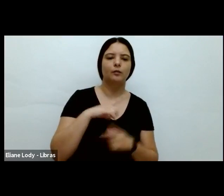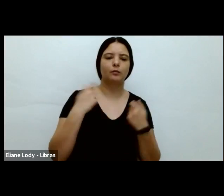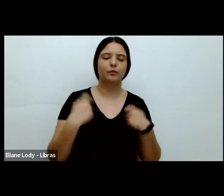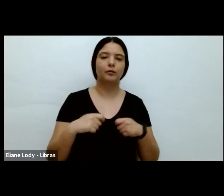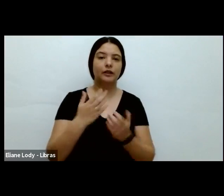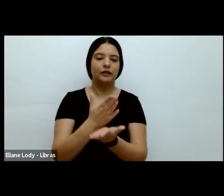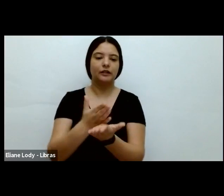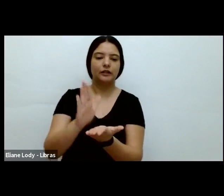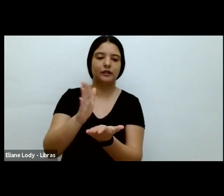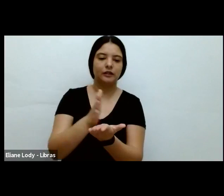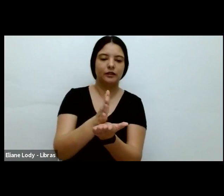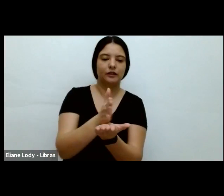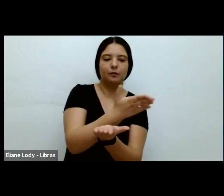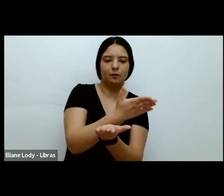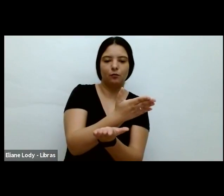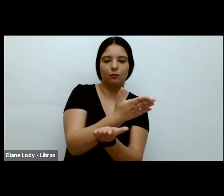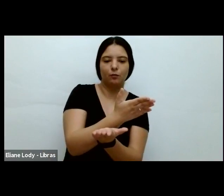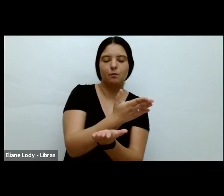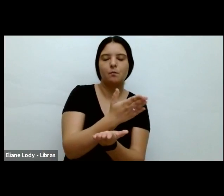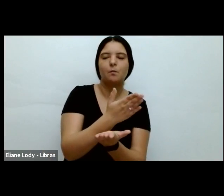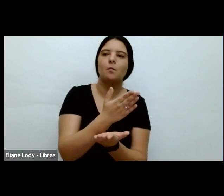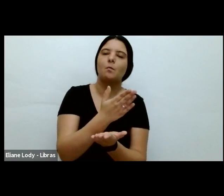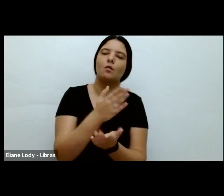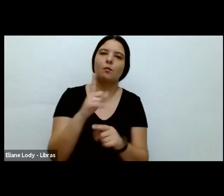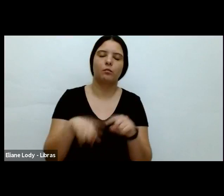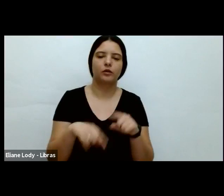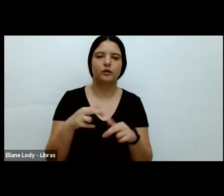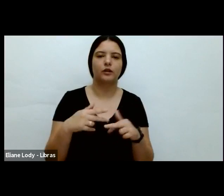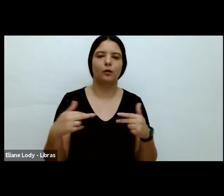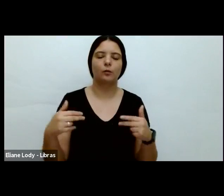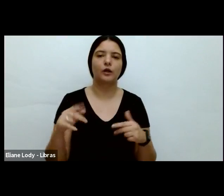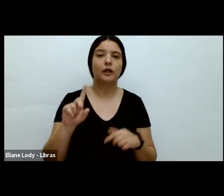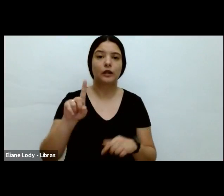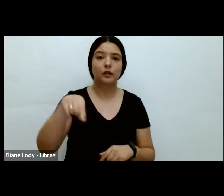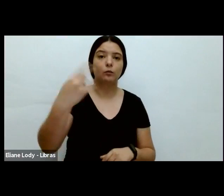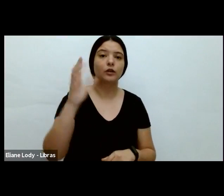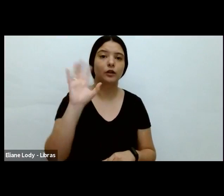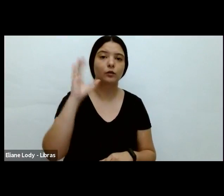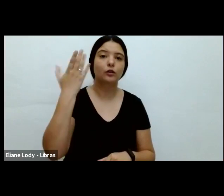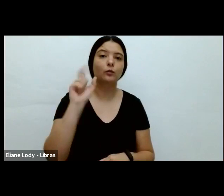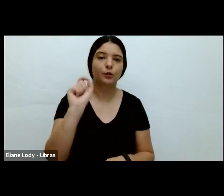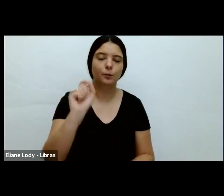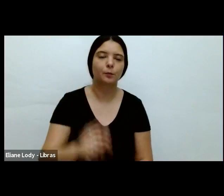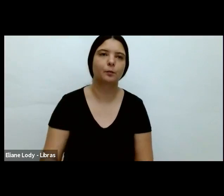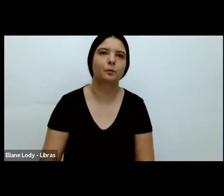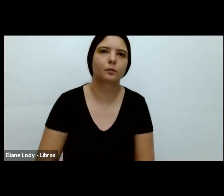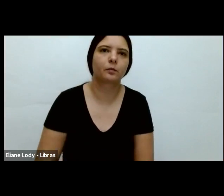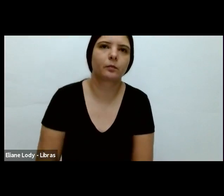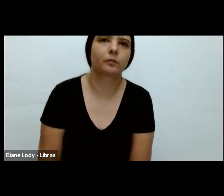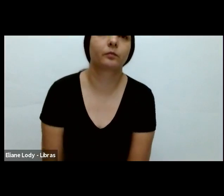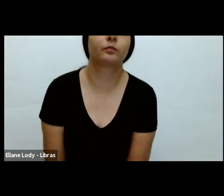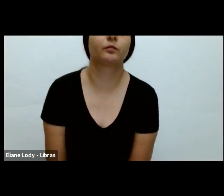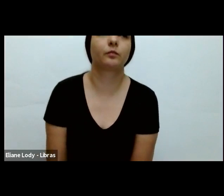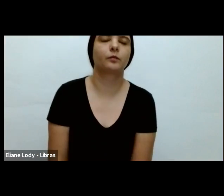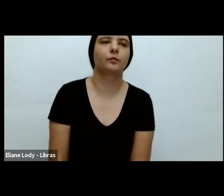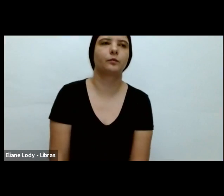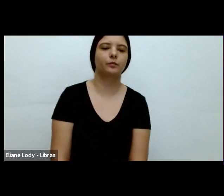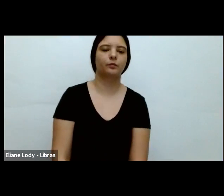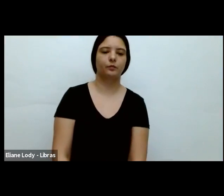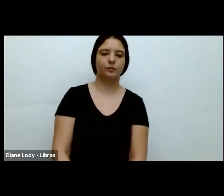al or pub product or pub production. But then it happened so then it happened so that they. had a. customer who had